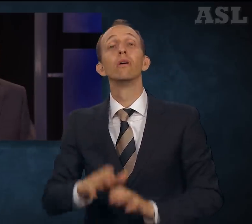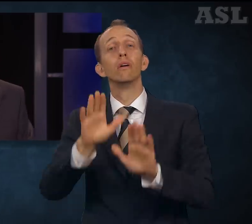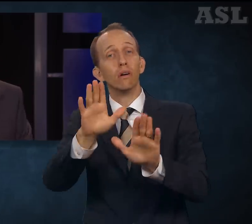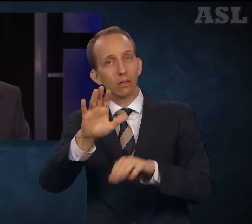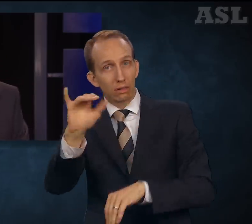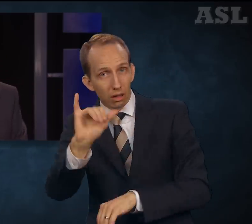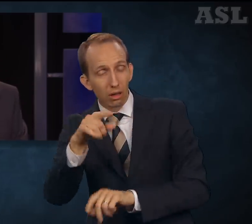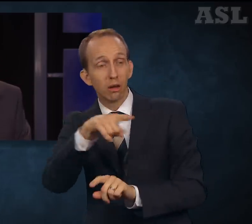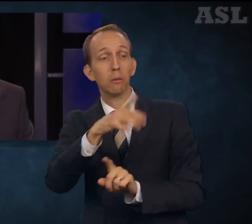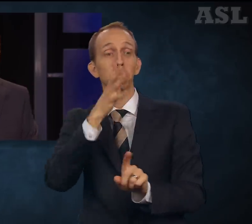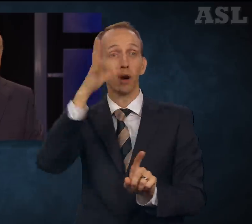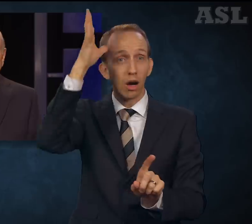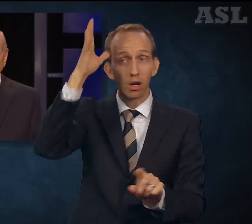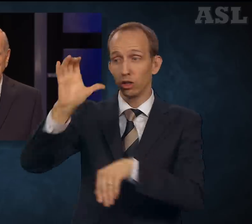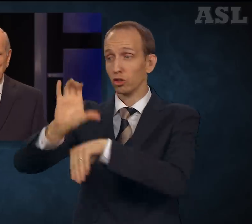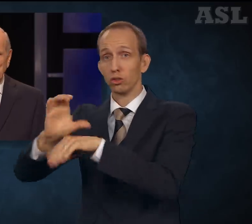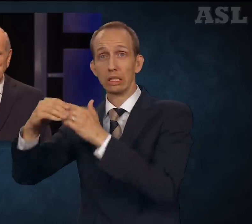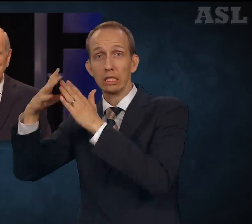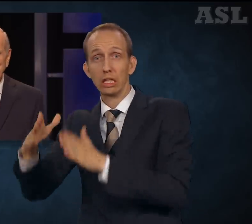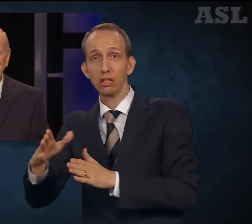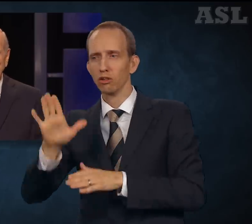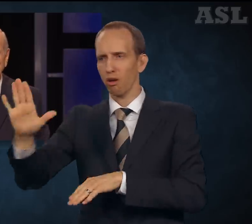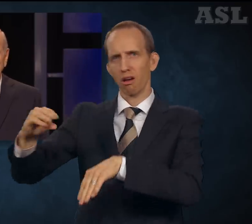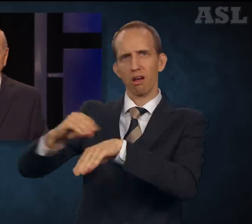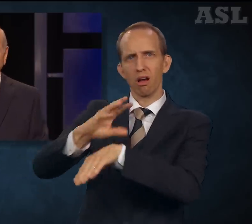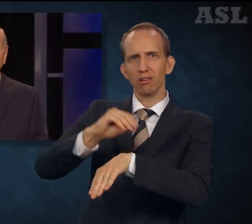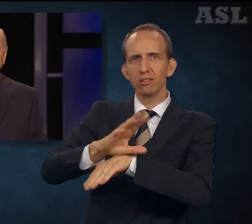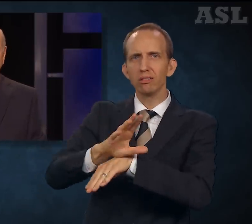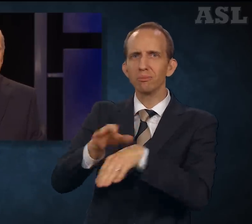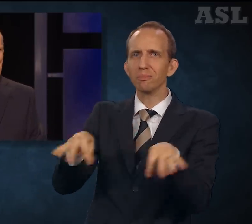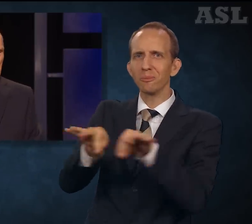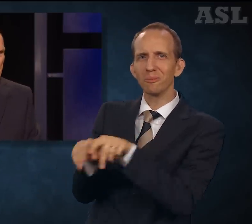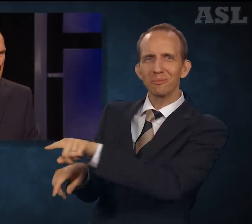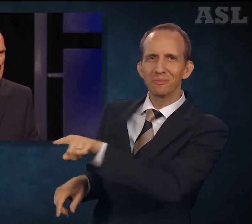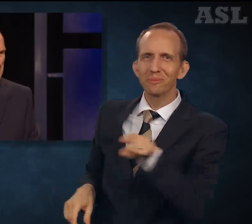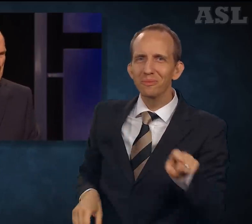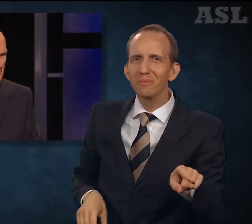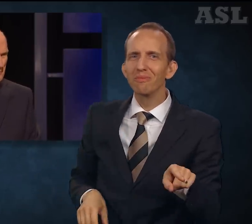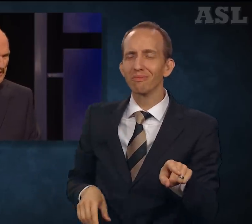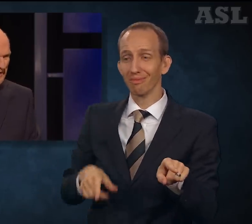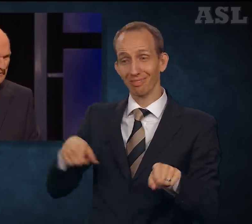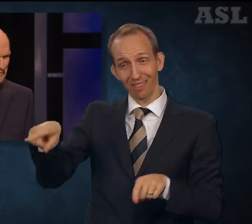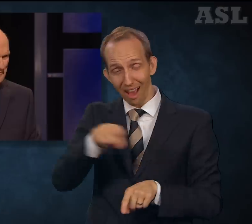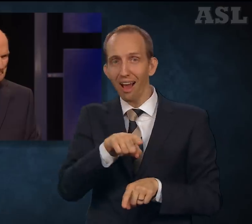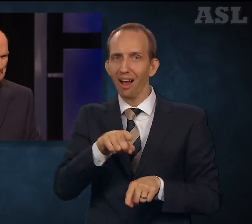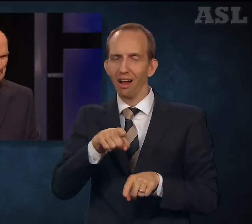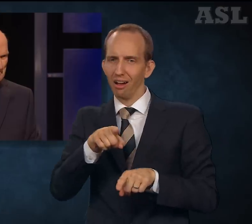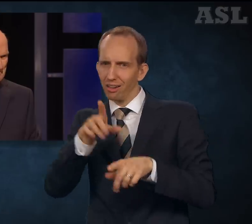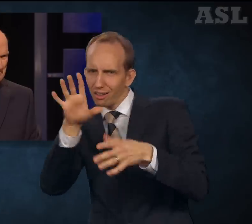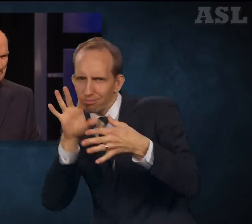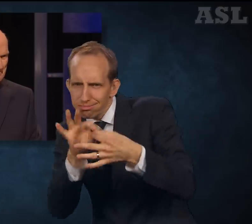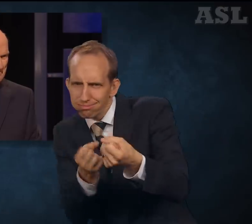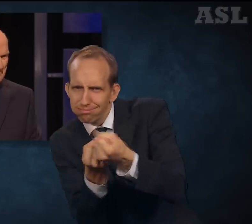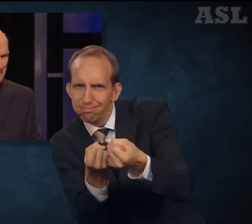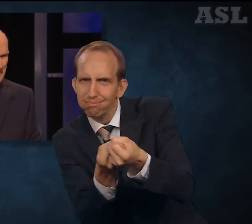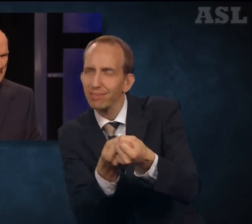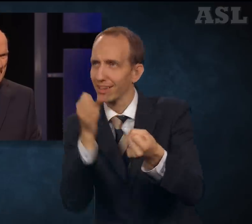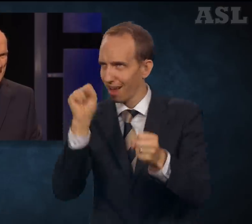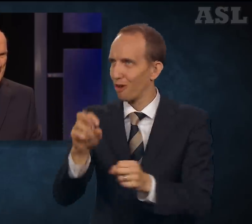OWN WAY AND TIME. AND DON'T FORGET THE COUNSEL